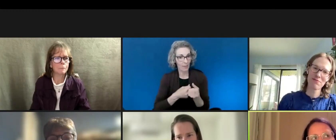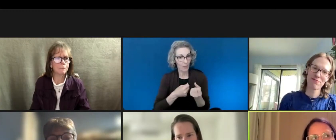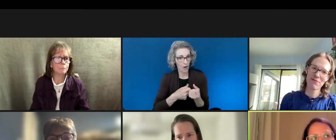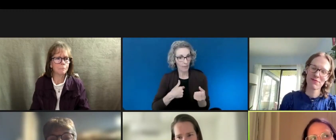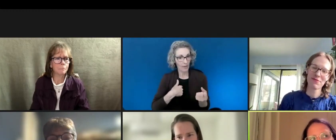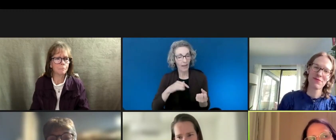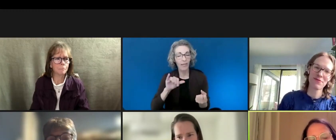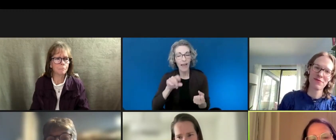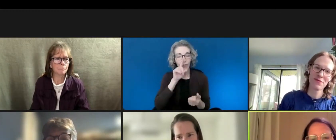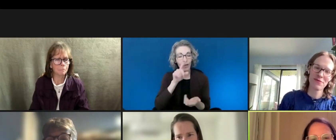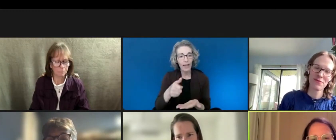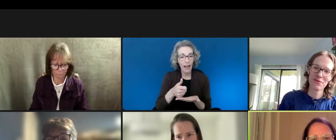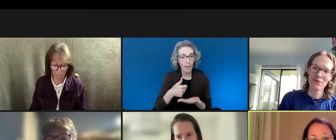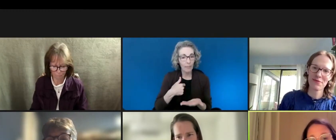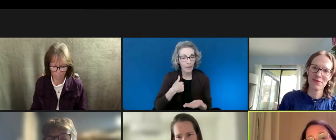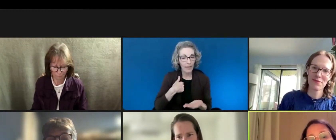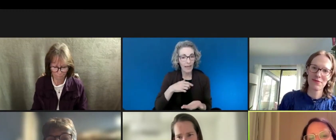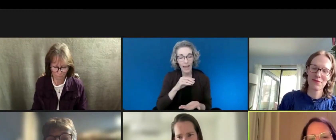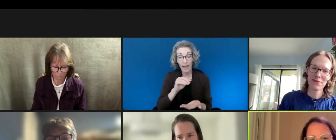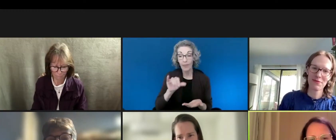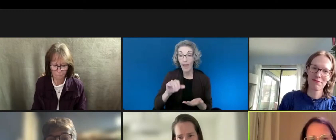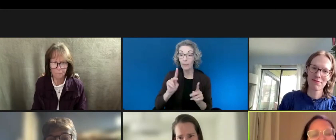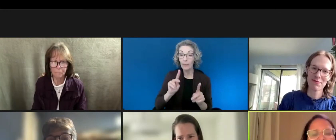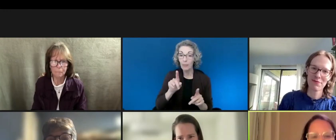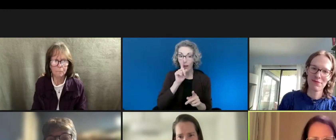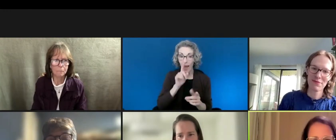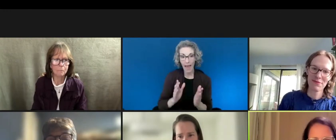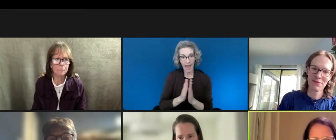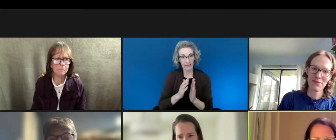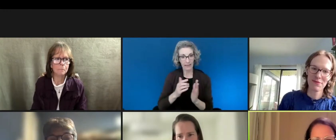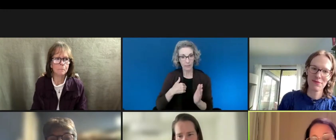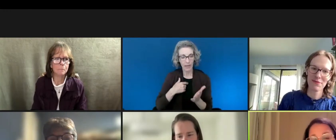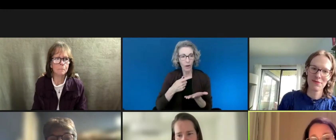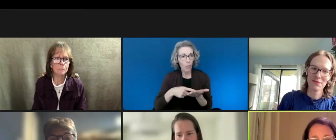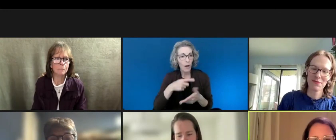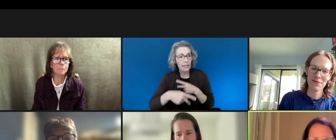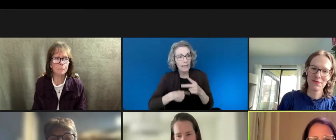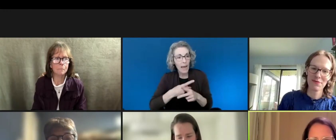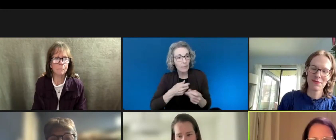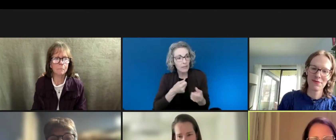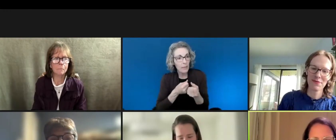also that people really asked me what what type of support I put prefer and